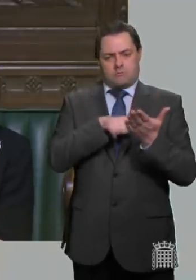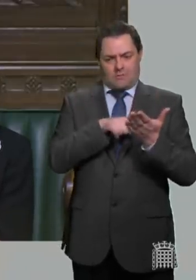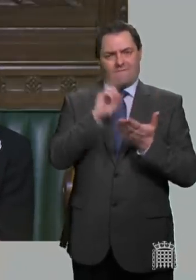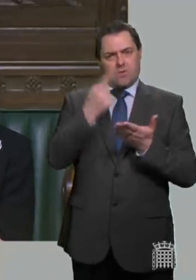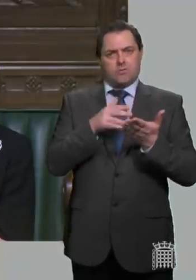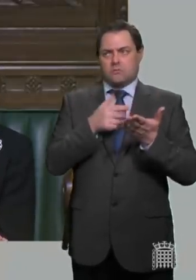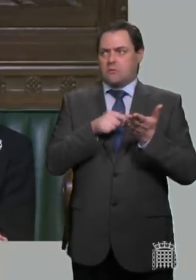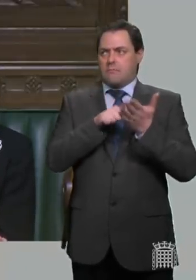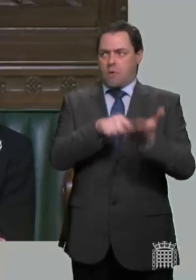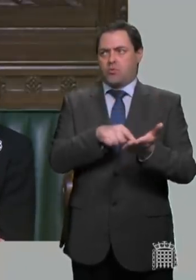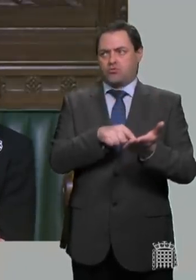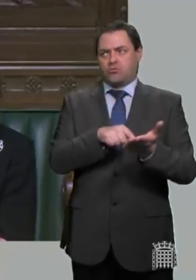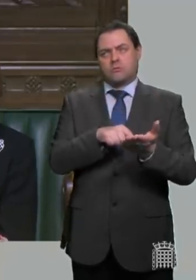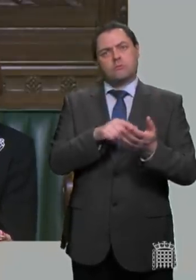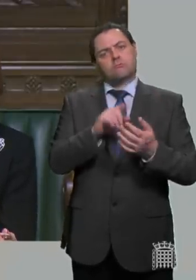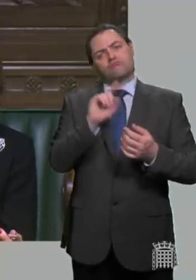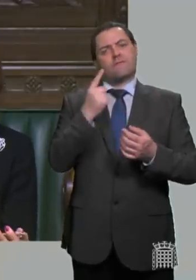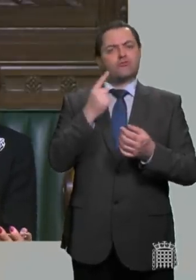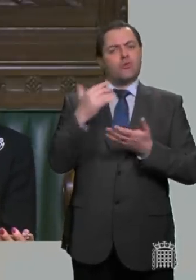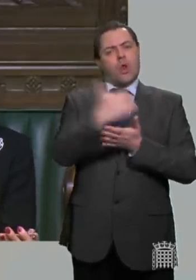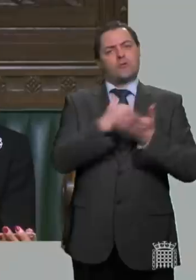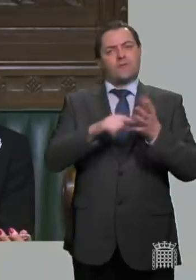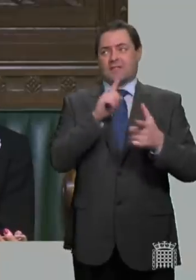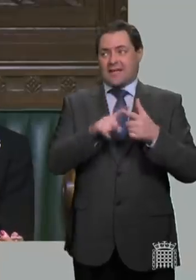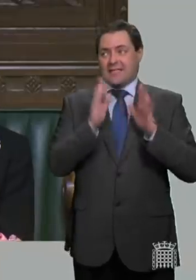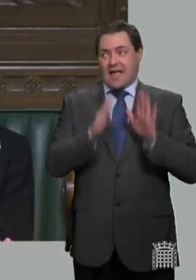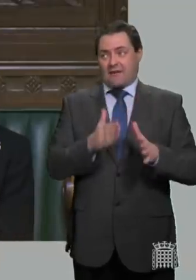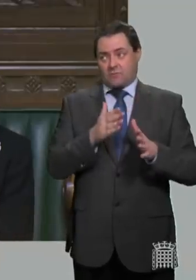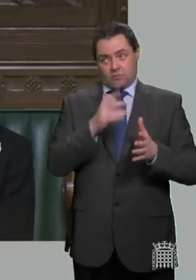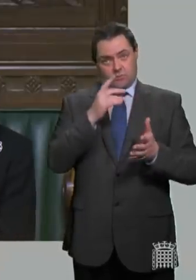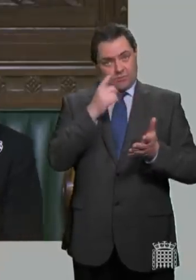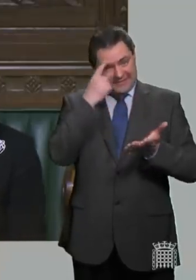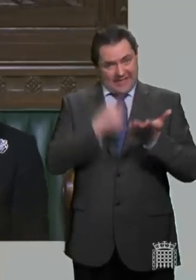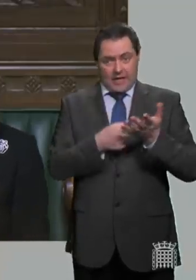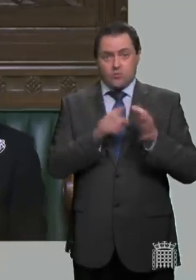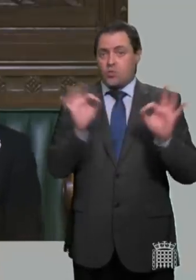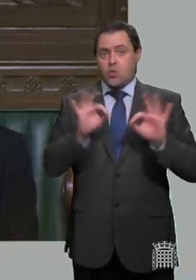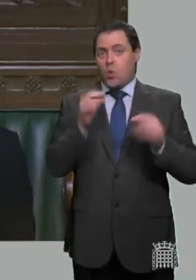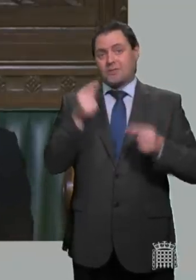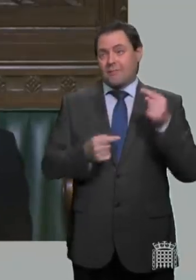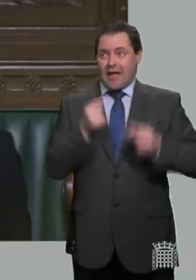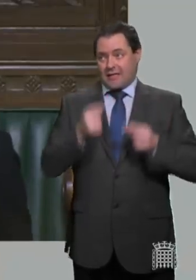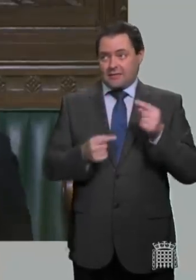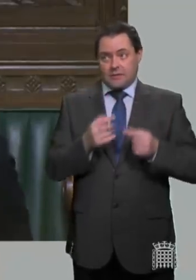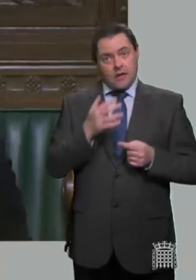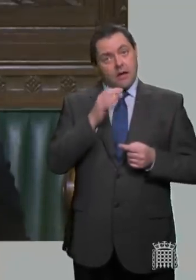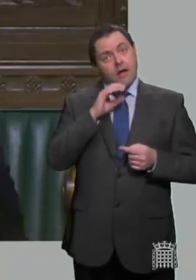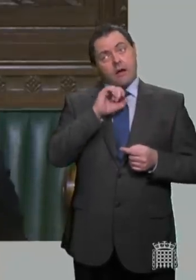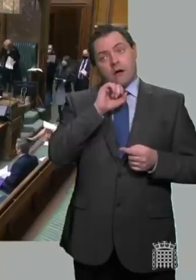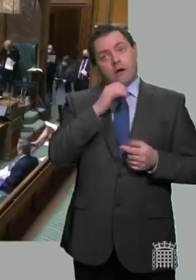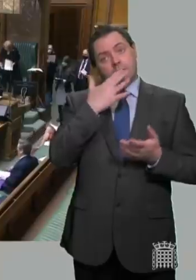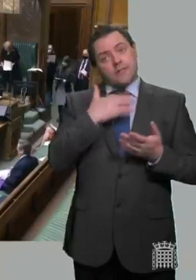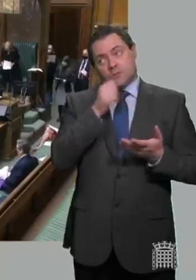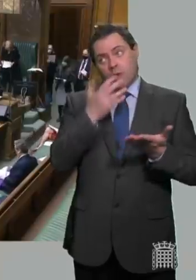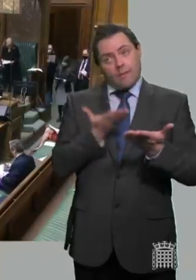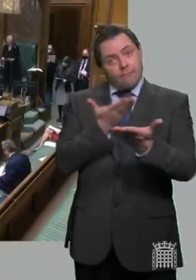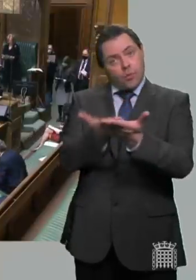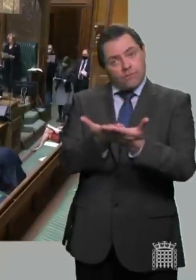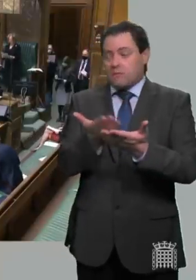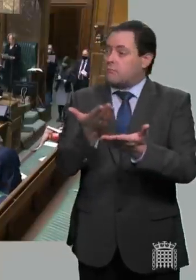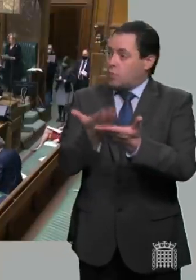Provisional Collection of Taxes Motion made, and Question put forthwith